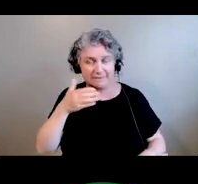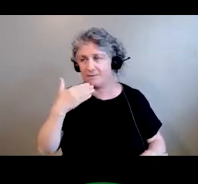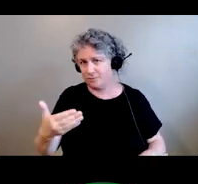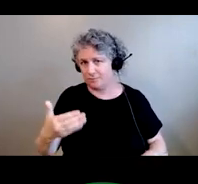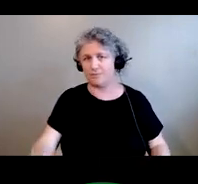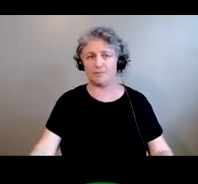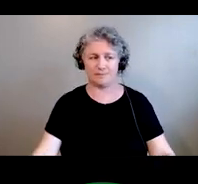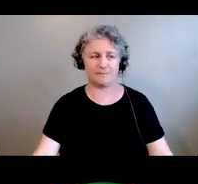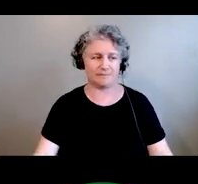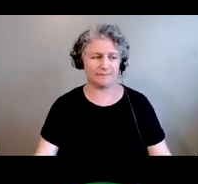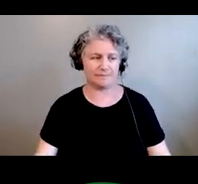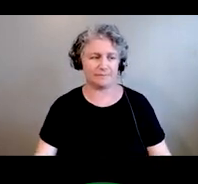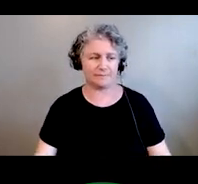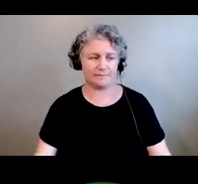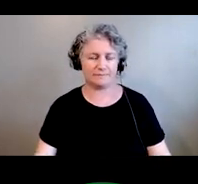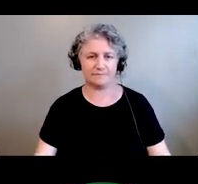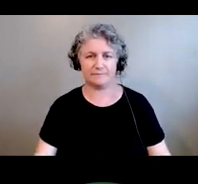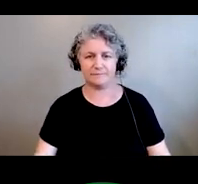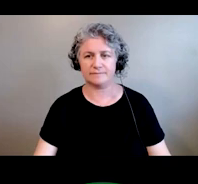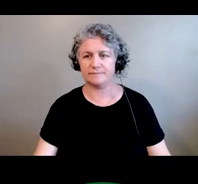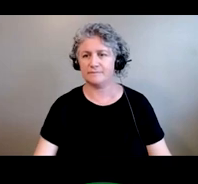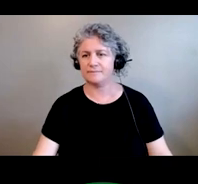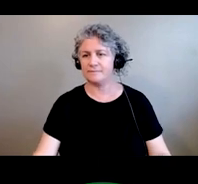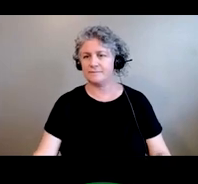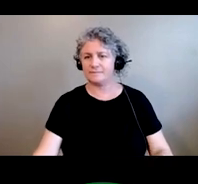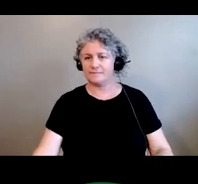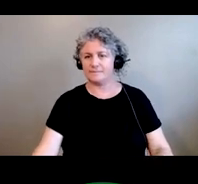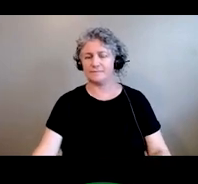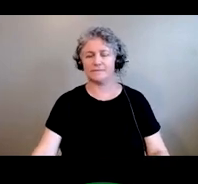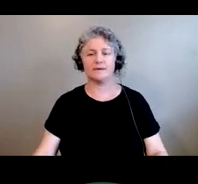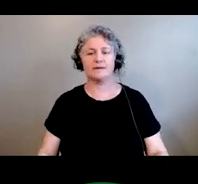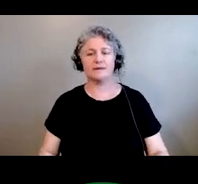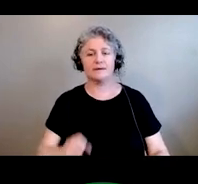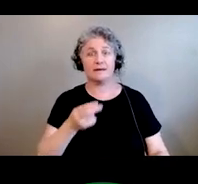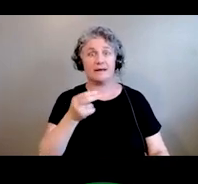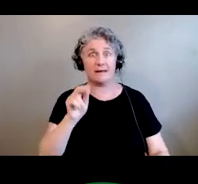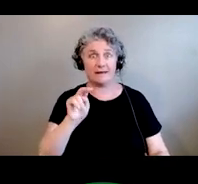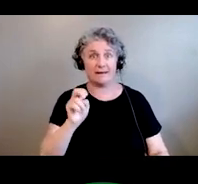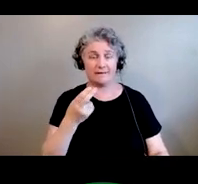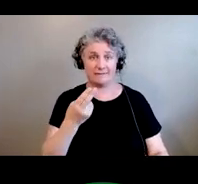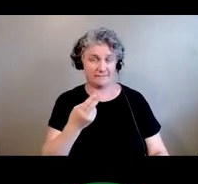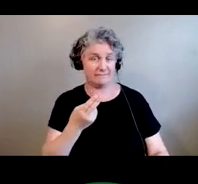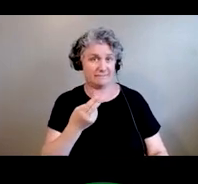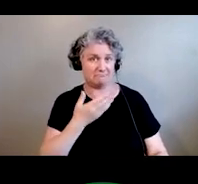those conversations with your own community, just like you said, really seems to have a cascading effect.